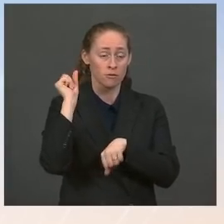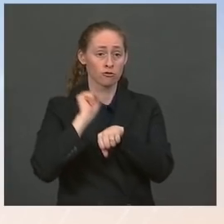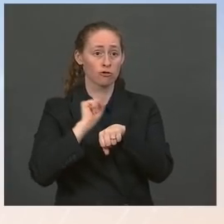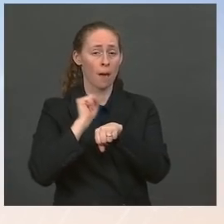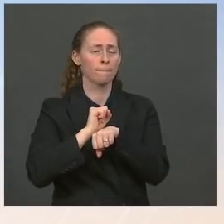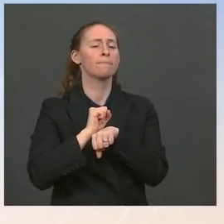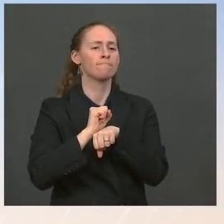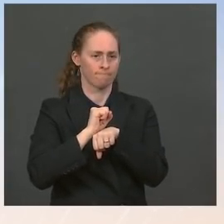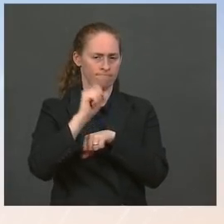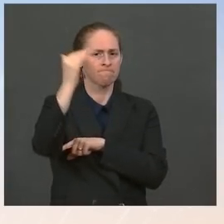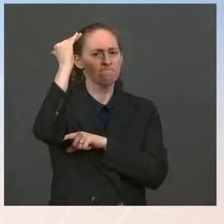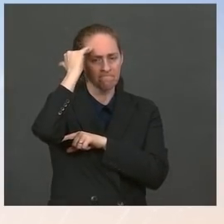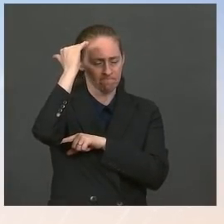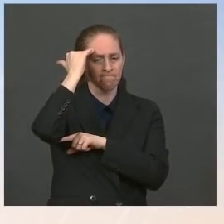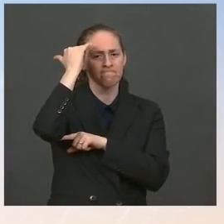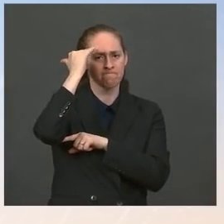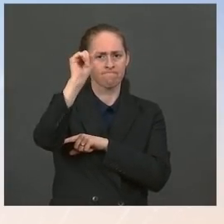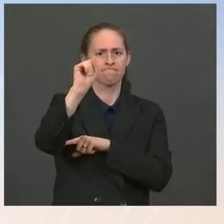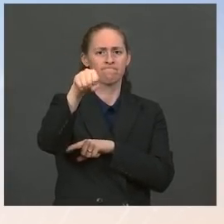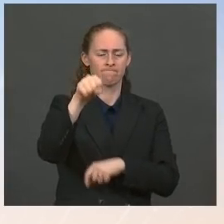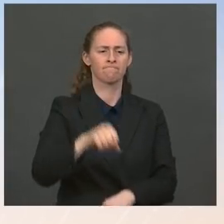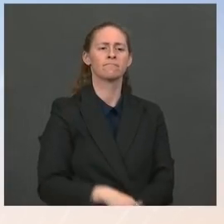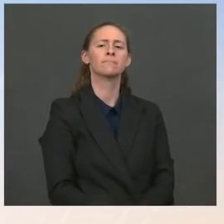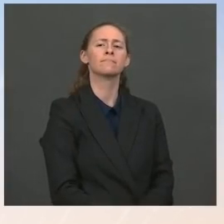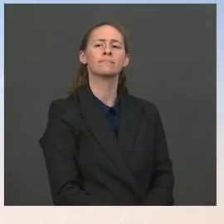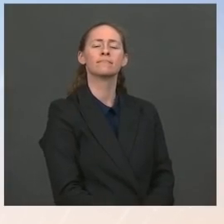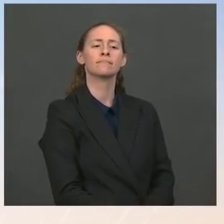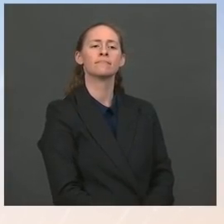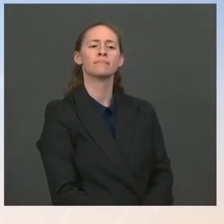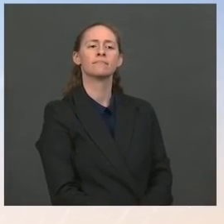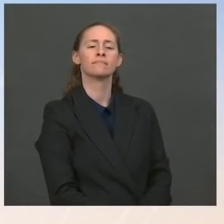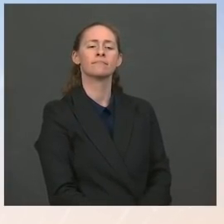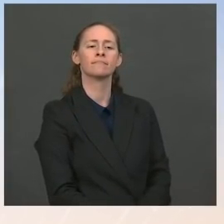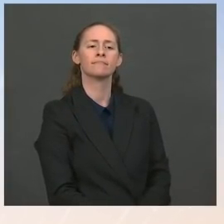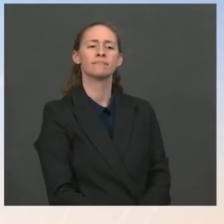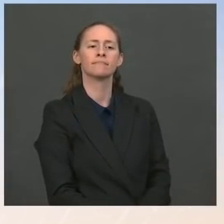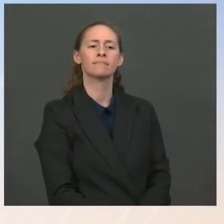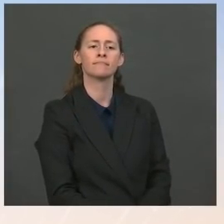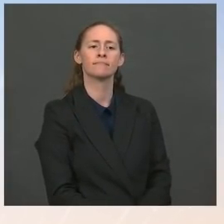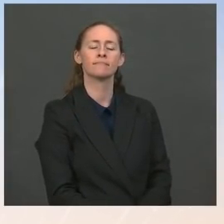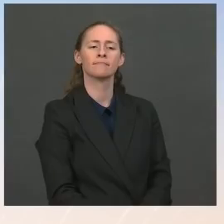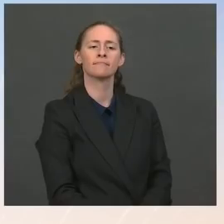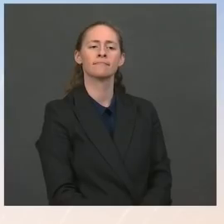[volatility] when it comes to individual groups because of small sample sizes.